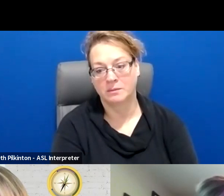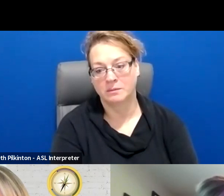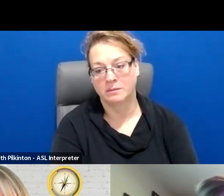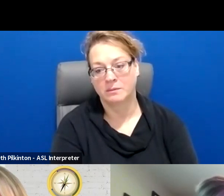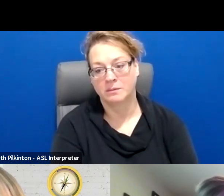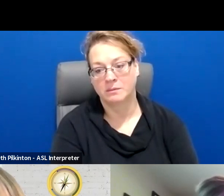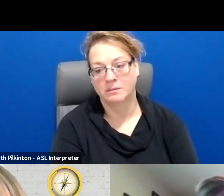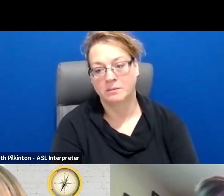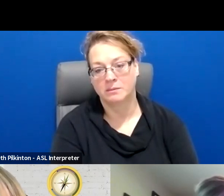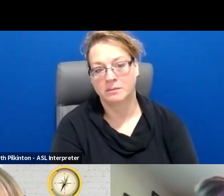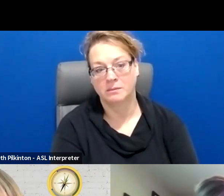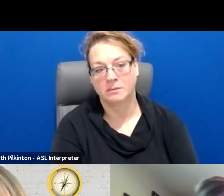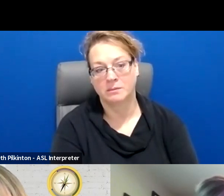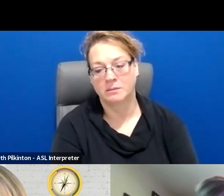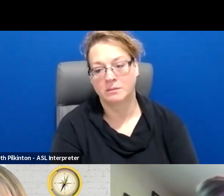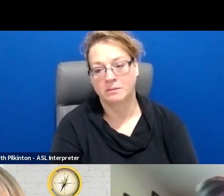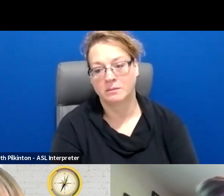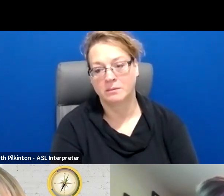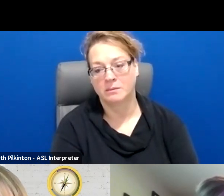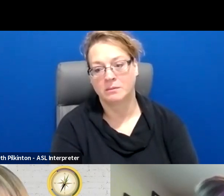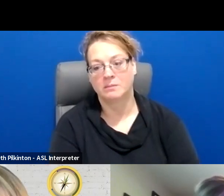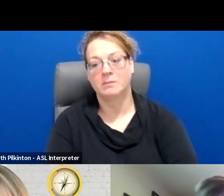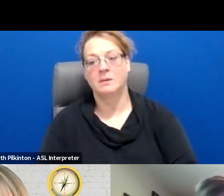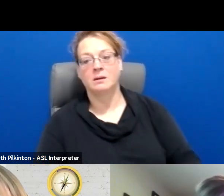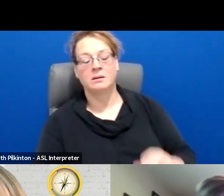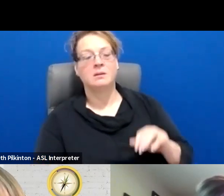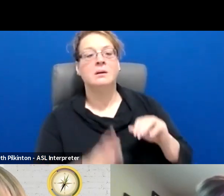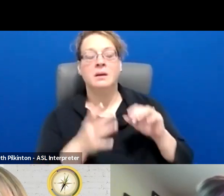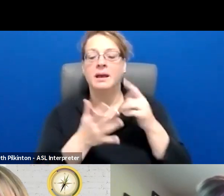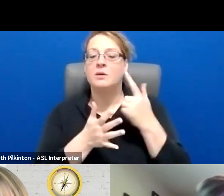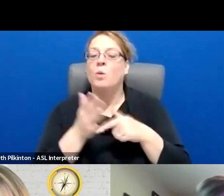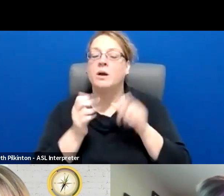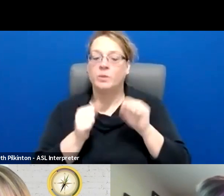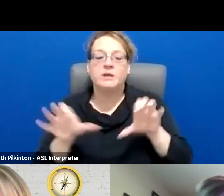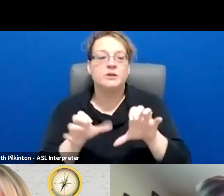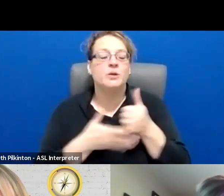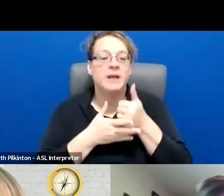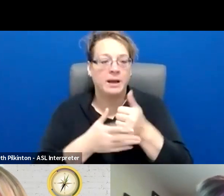To say, okay, what is available to support candidates with disabilities?